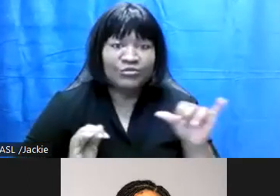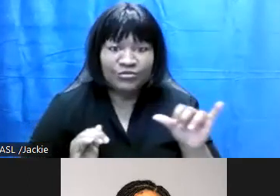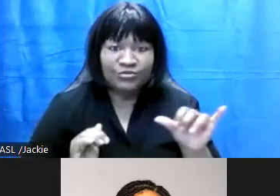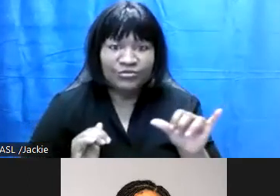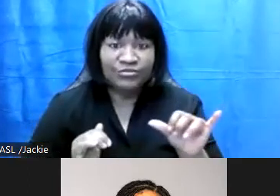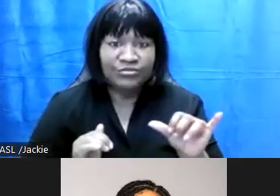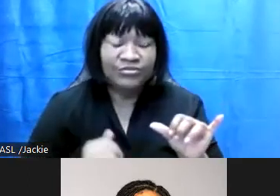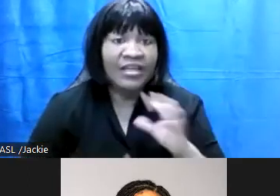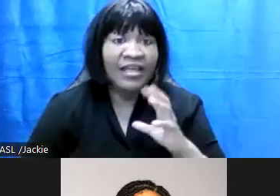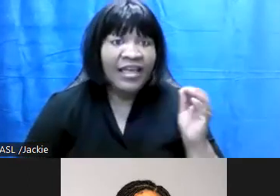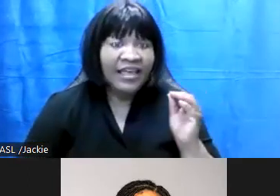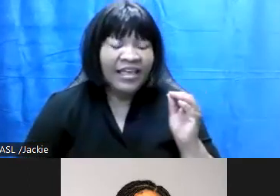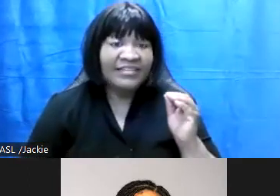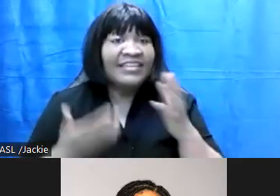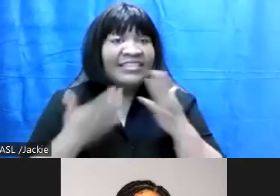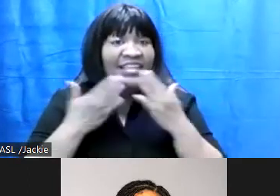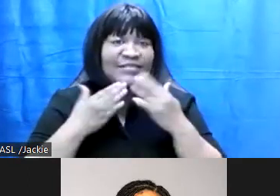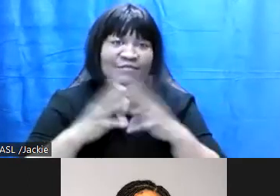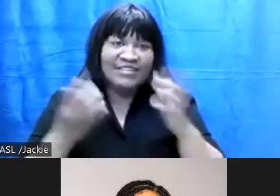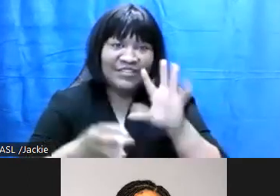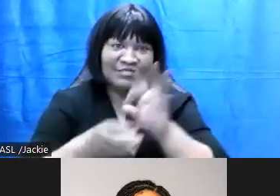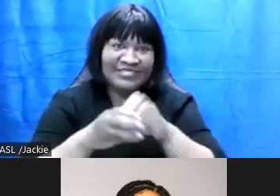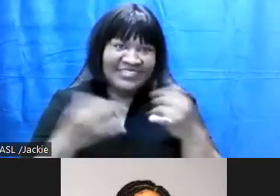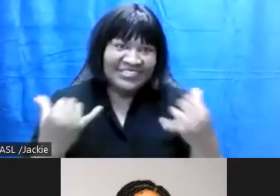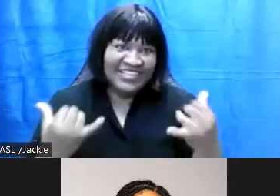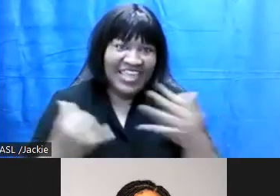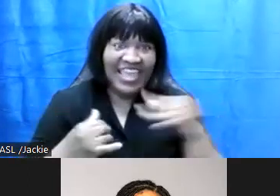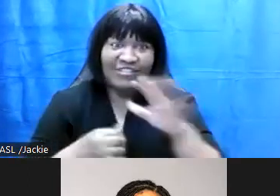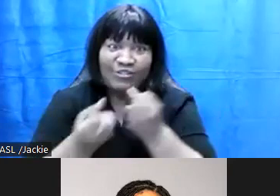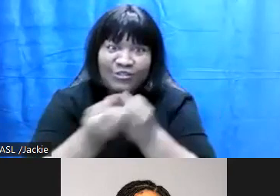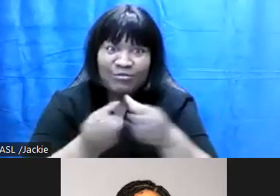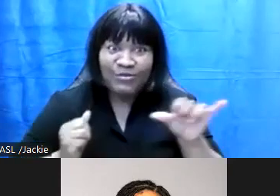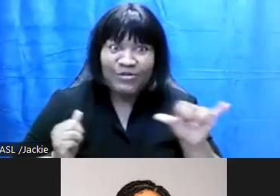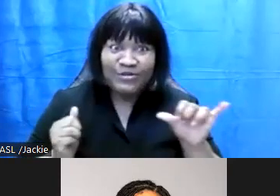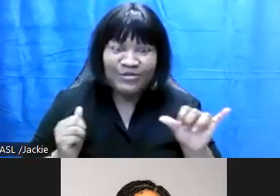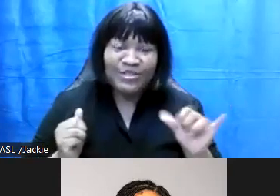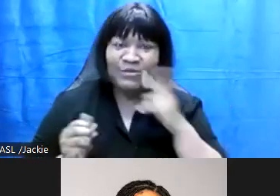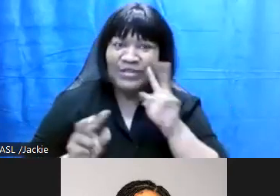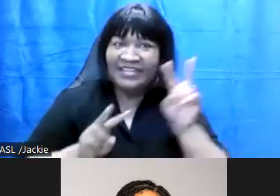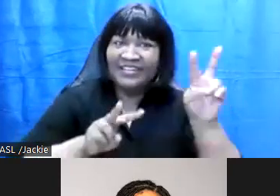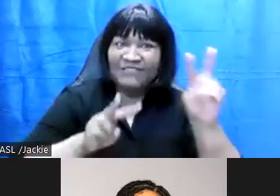And then thank you for your participation and support and we look forward to this time with you.